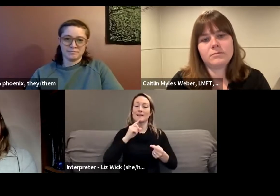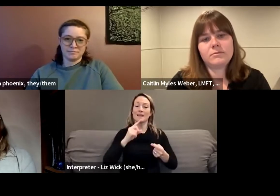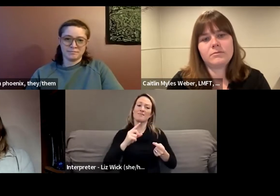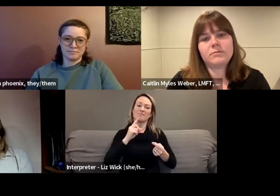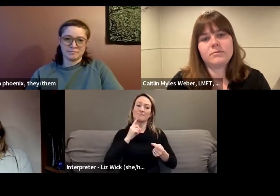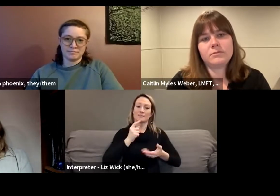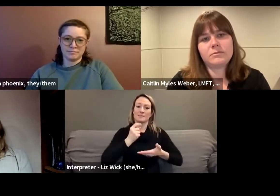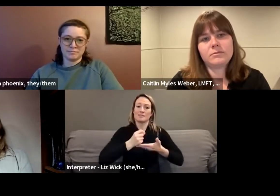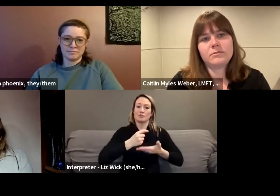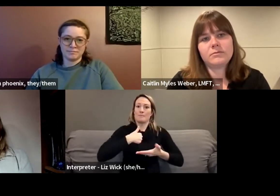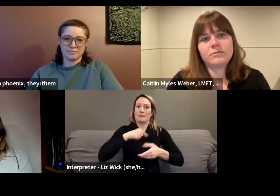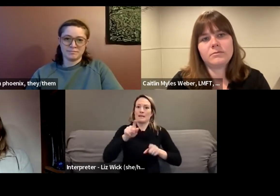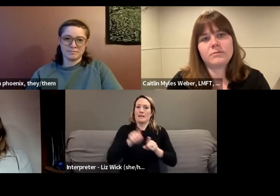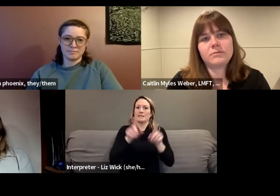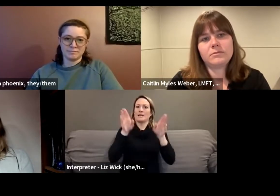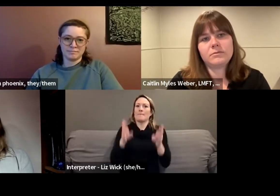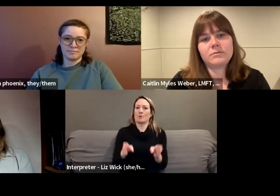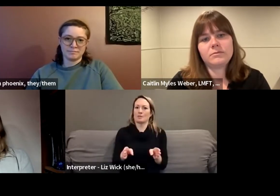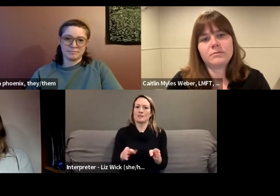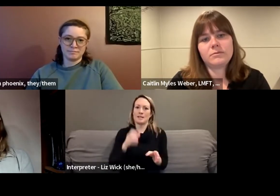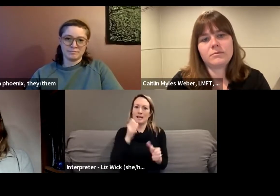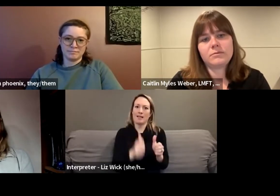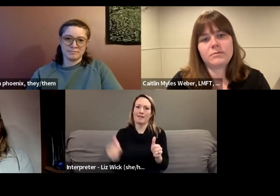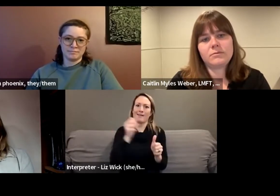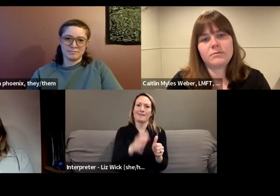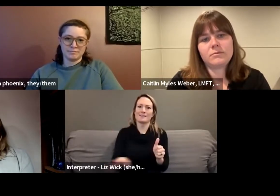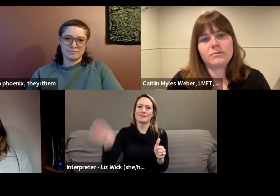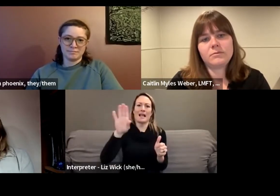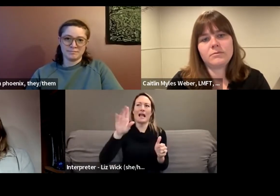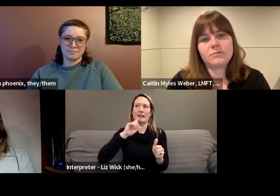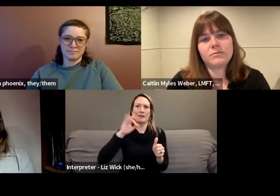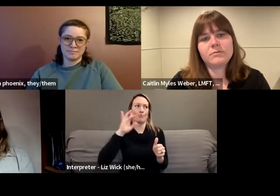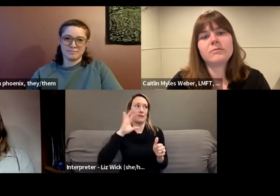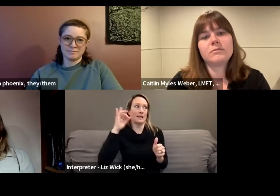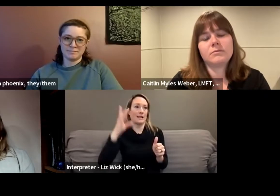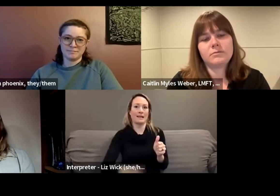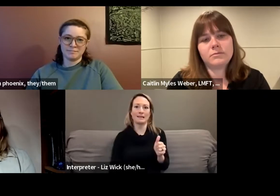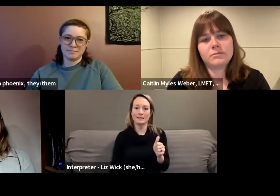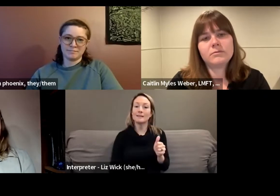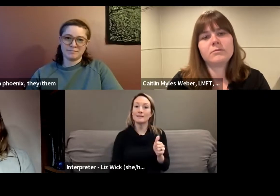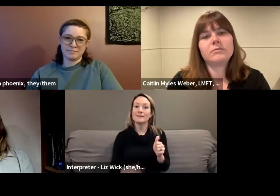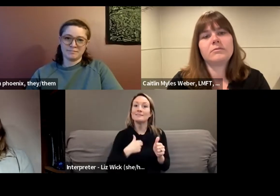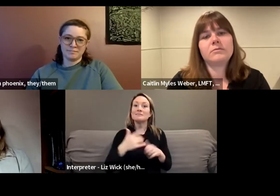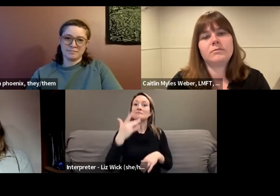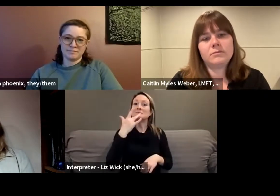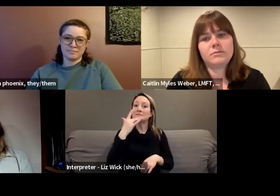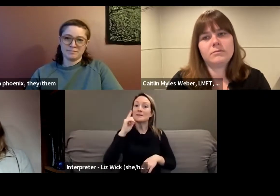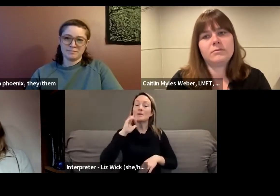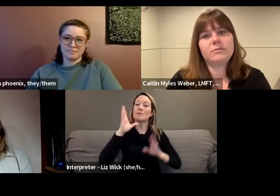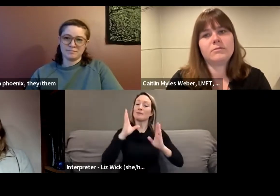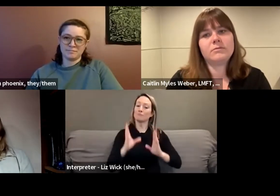rather than as some sort of superior god, which I really hate. I'd rather be the person who is equal